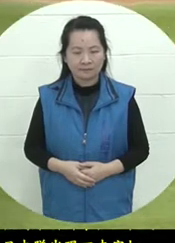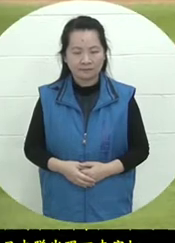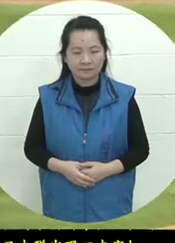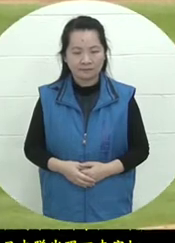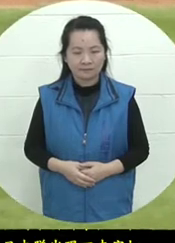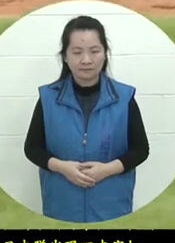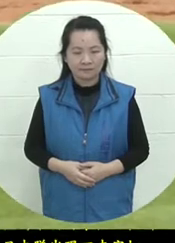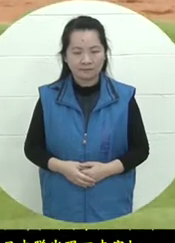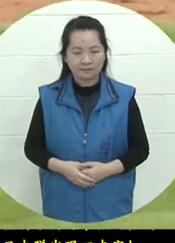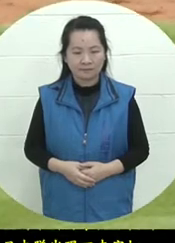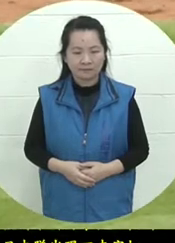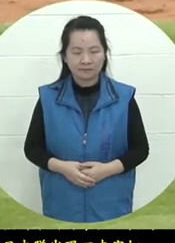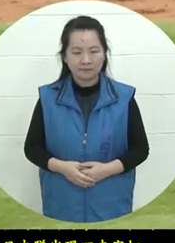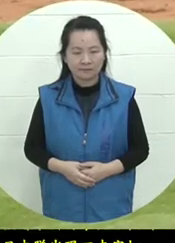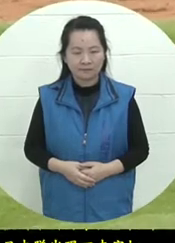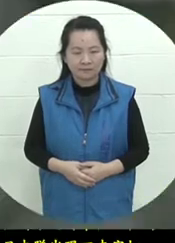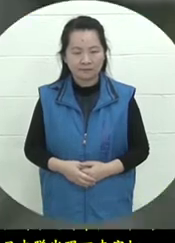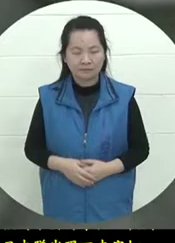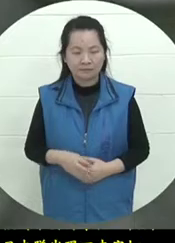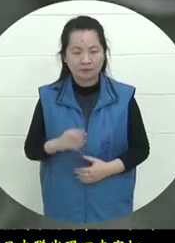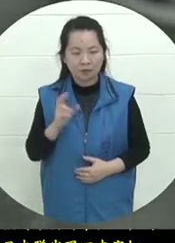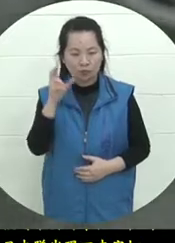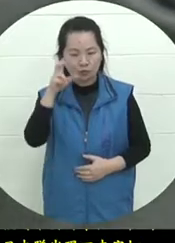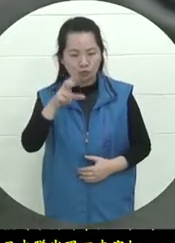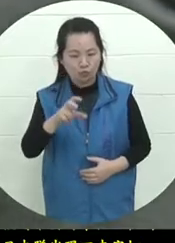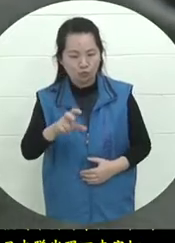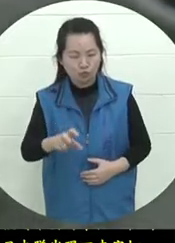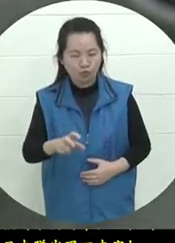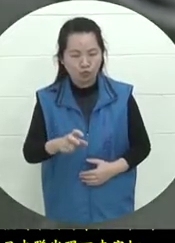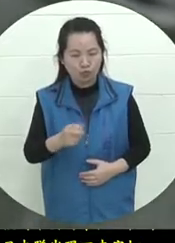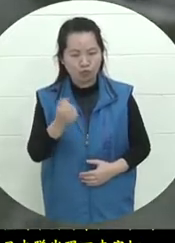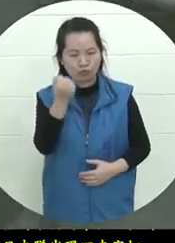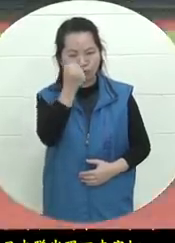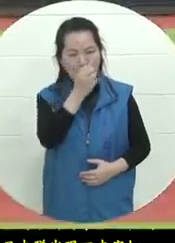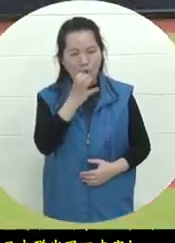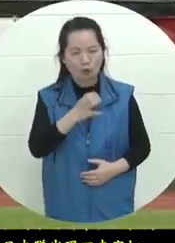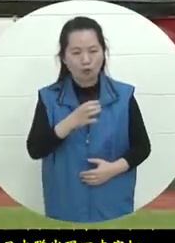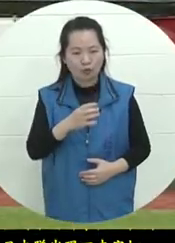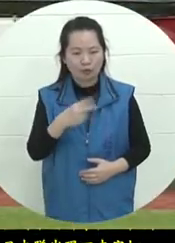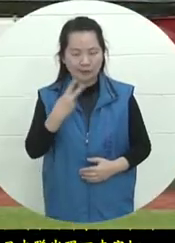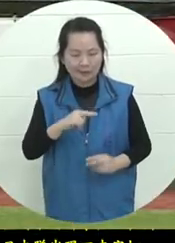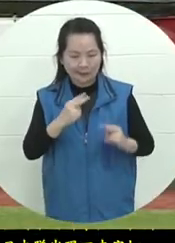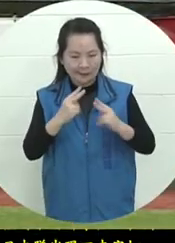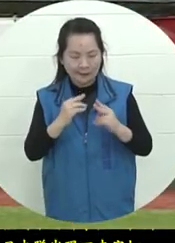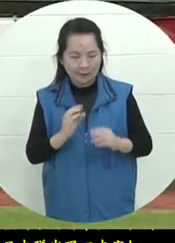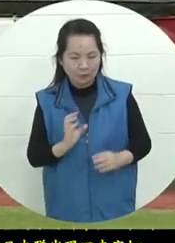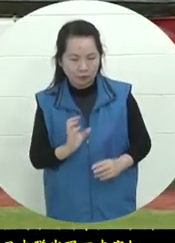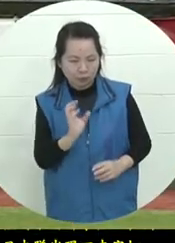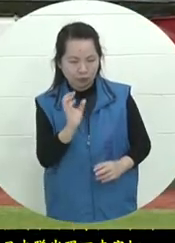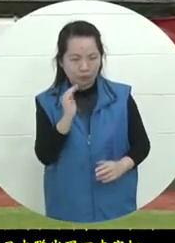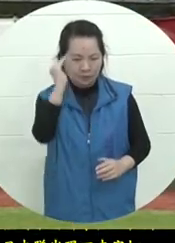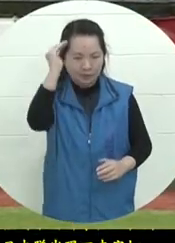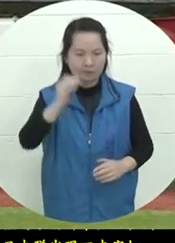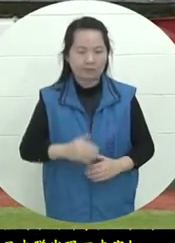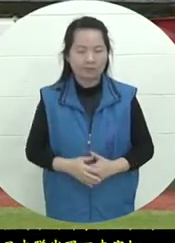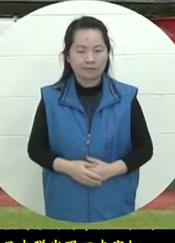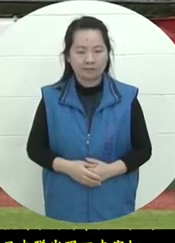After a relatively low bad ball, the height was slightly adjusted. For this game, in the